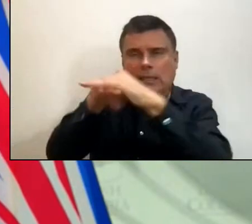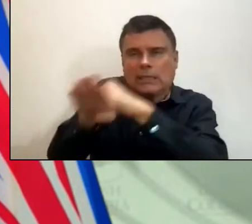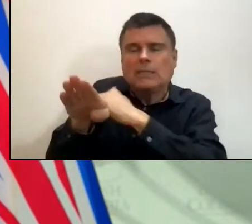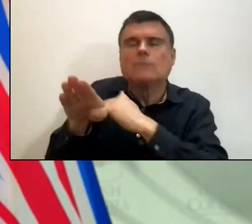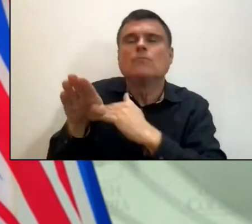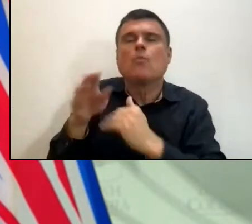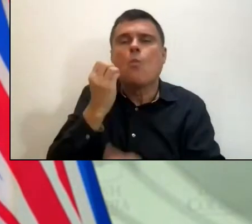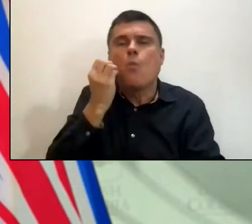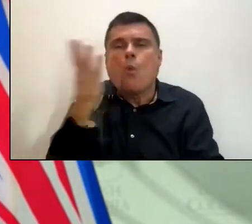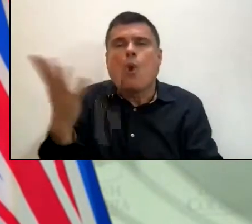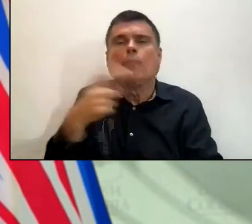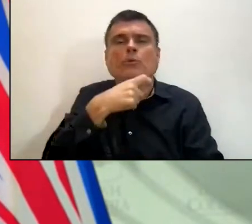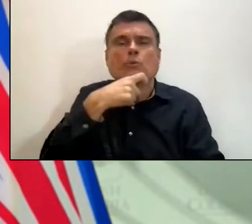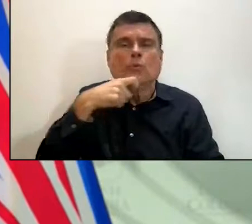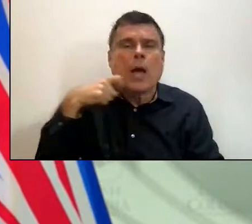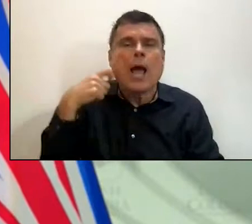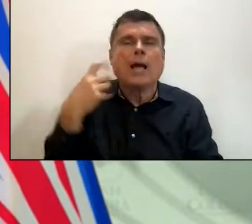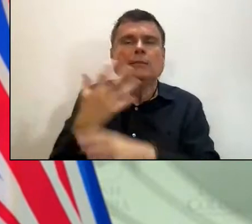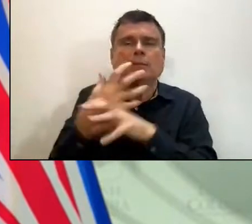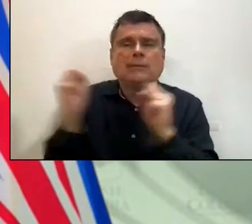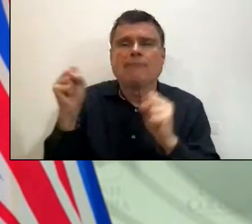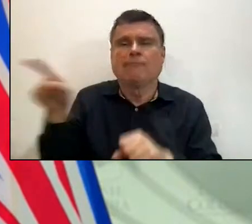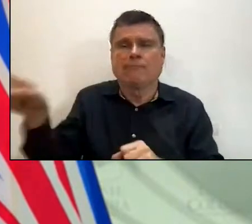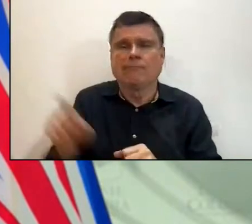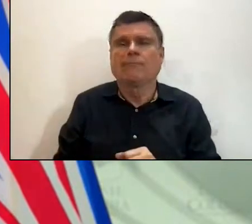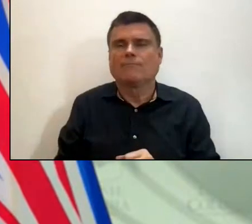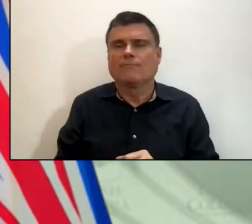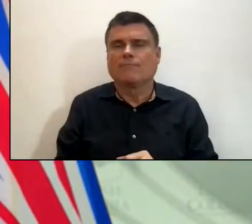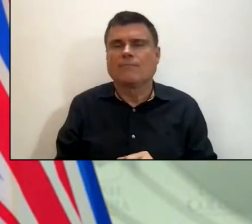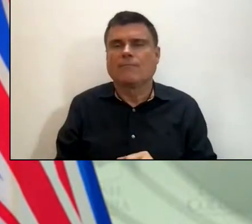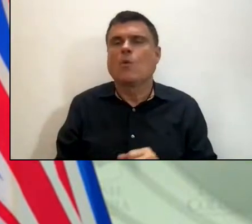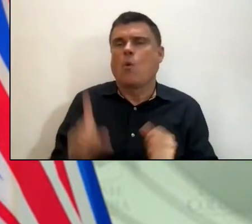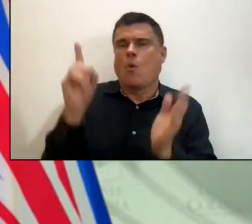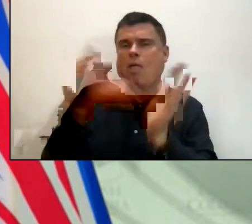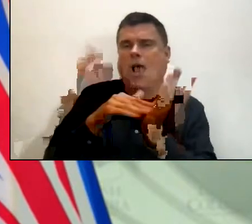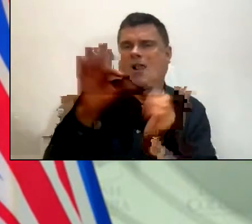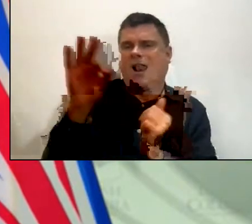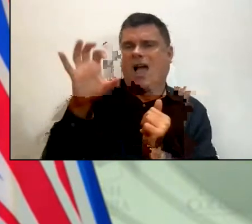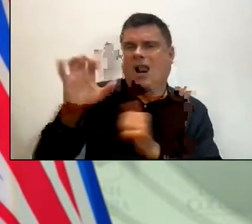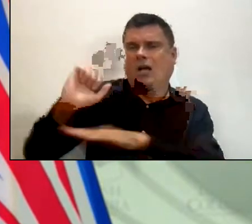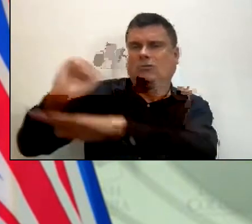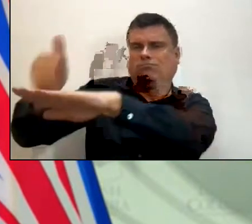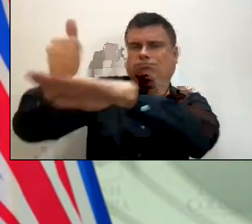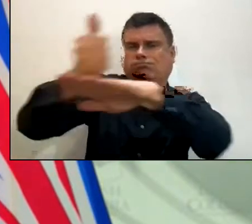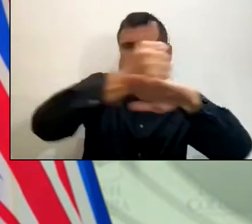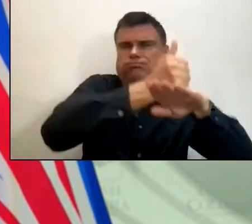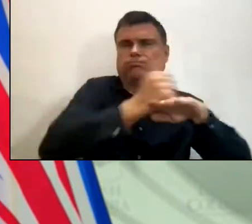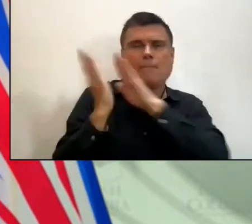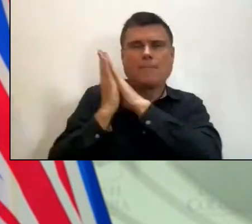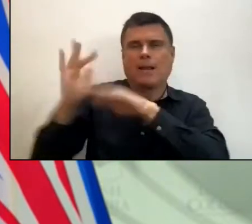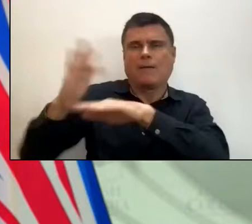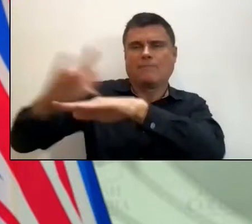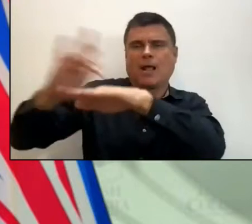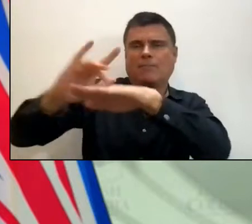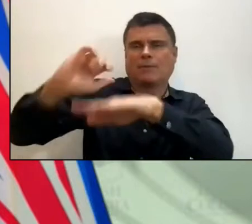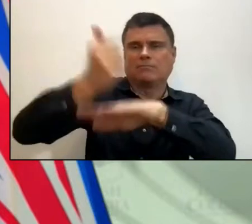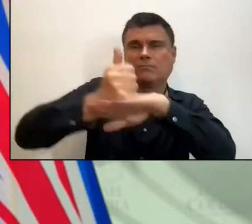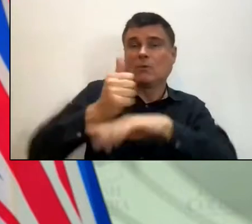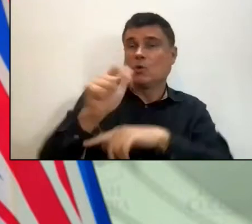These emergency shelters supplement me than 2200 permanent year-rnd shelter spaces across the province.